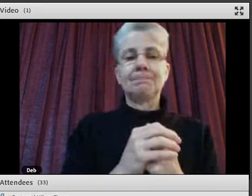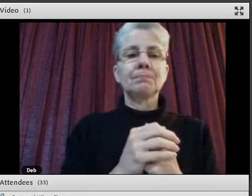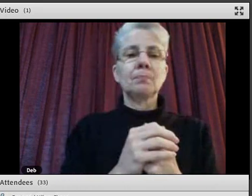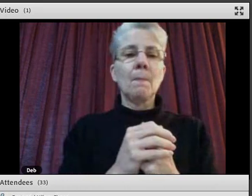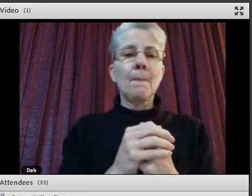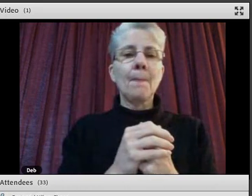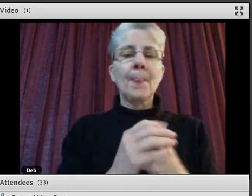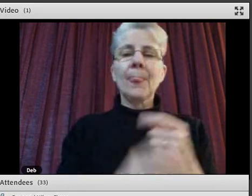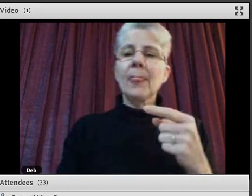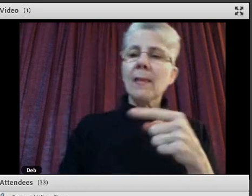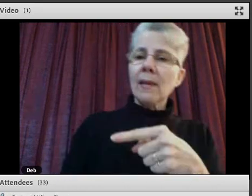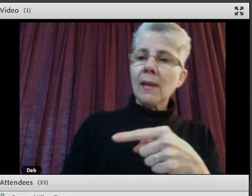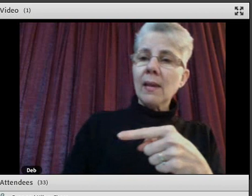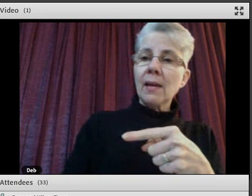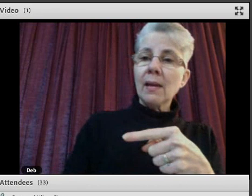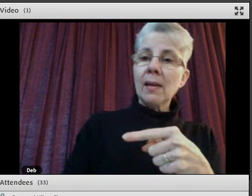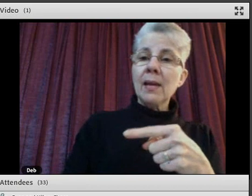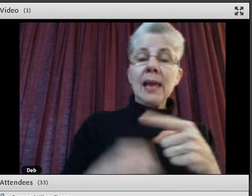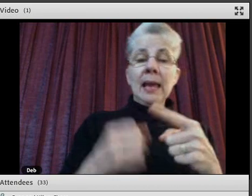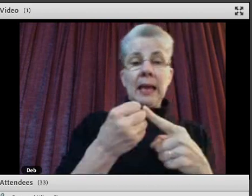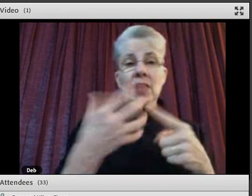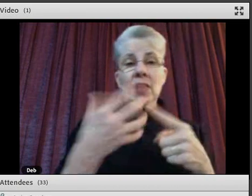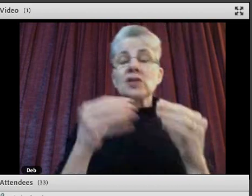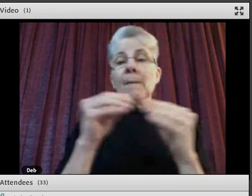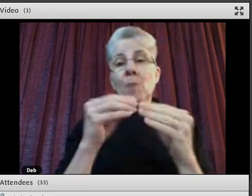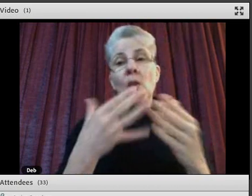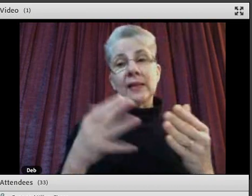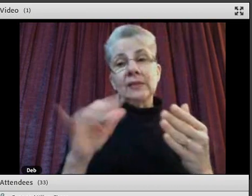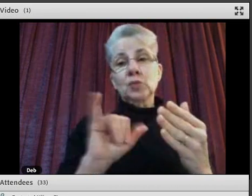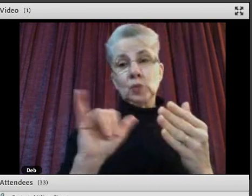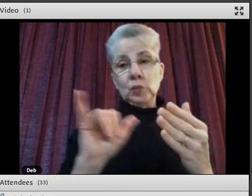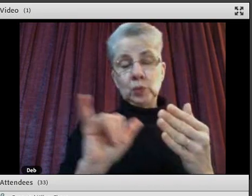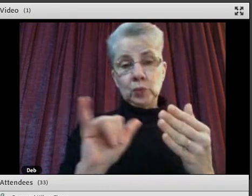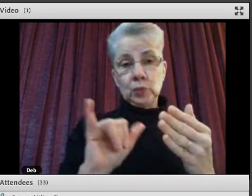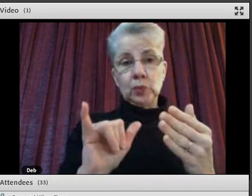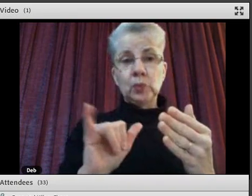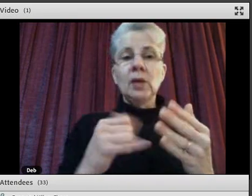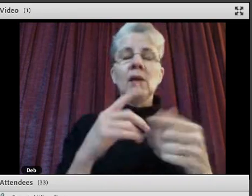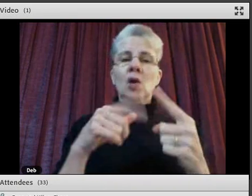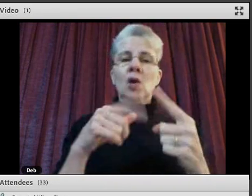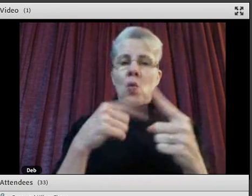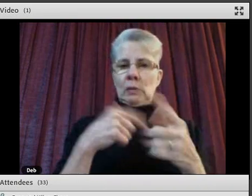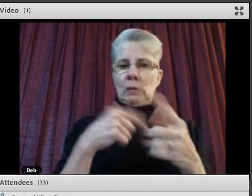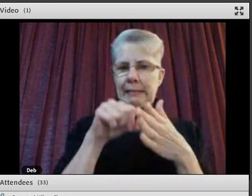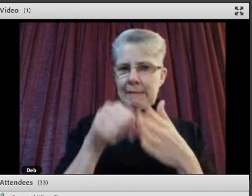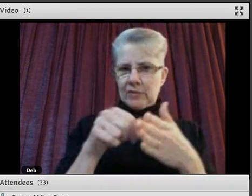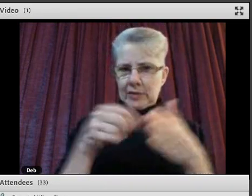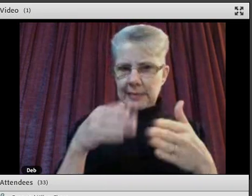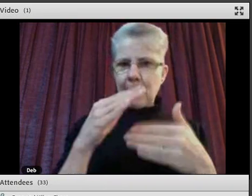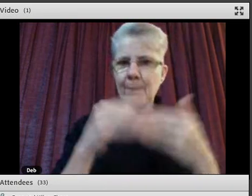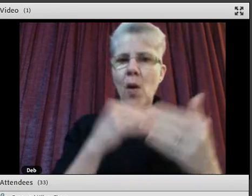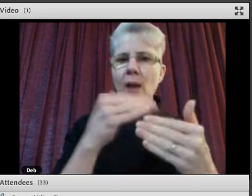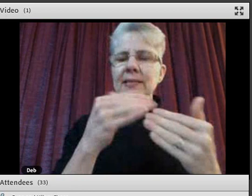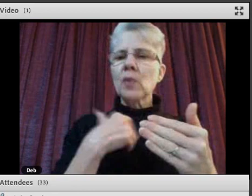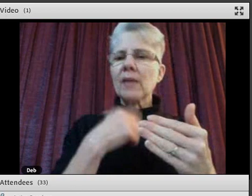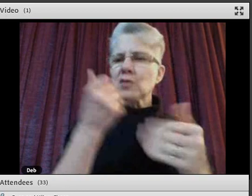Now, with that said, there's a couple other things, too. When we emphasize the process, we've got to remember that kids don't need to be taught how to build.